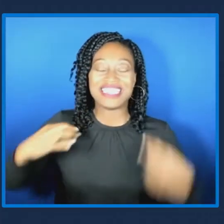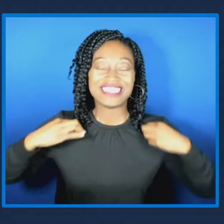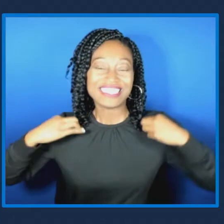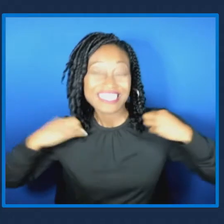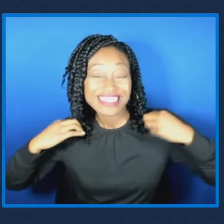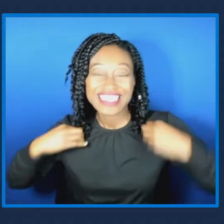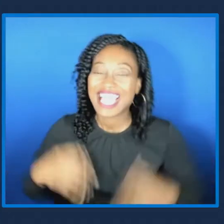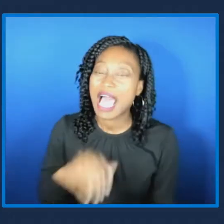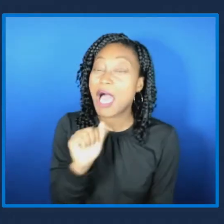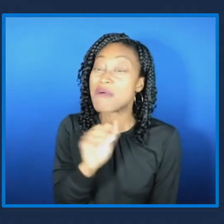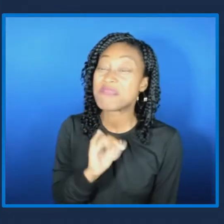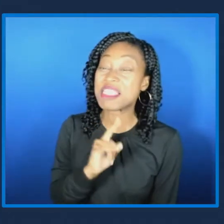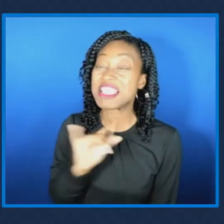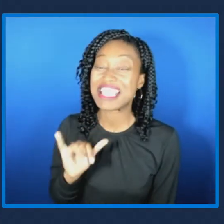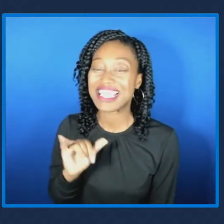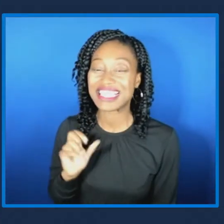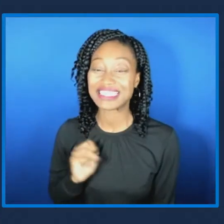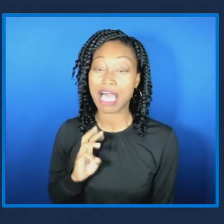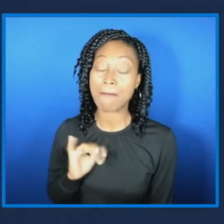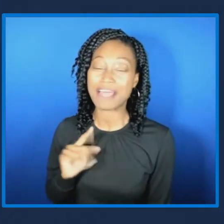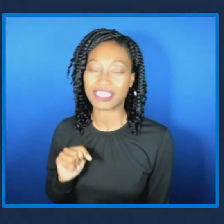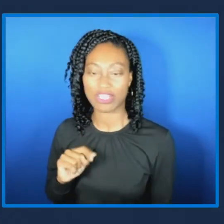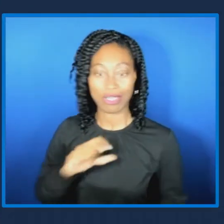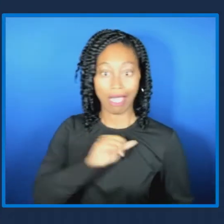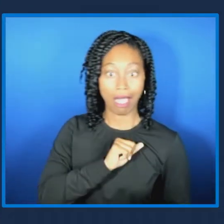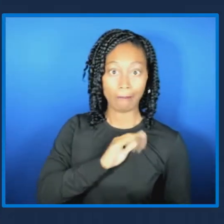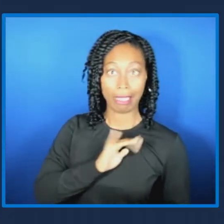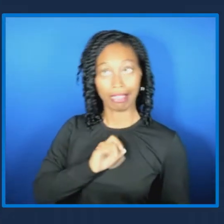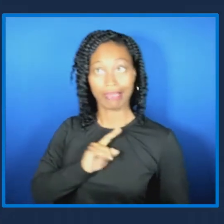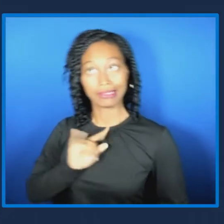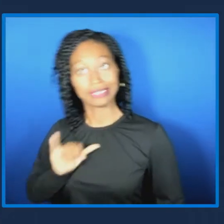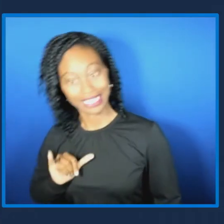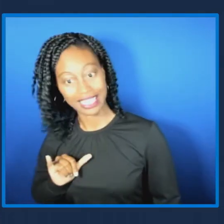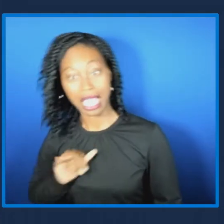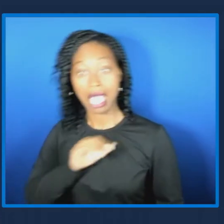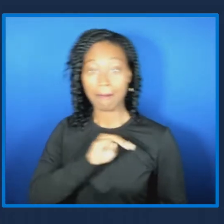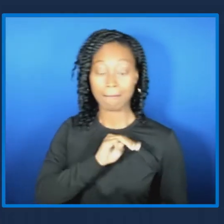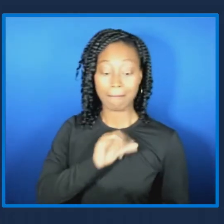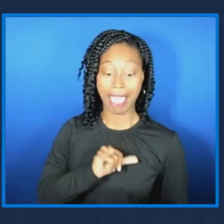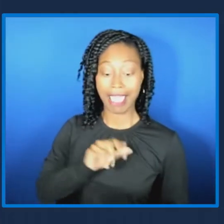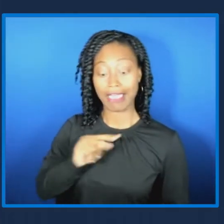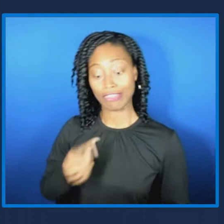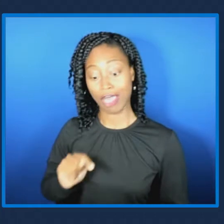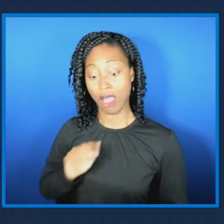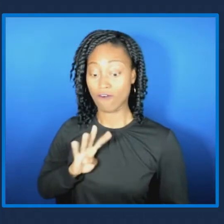with the word, "Ability, may the fourth be with you," from a few years back.